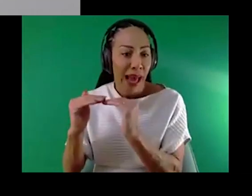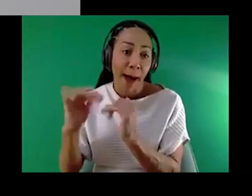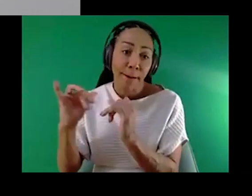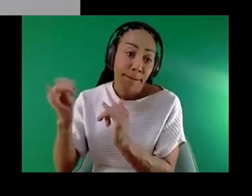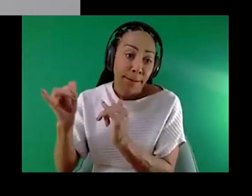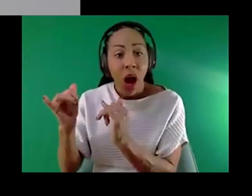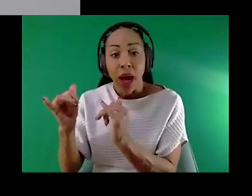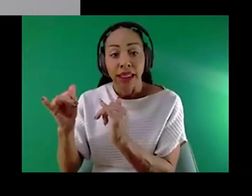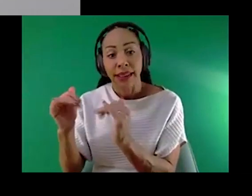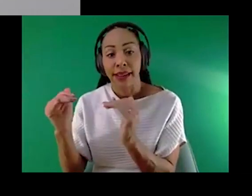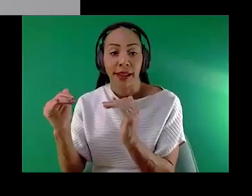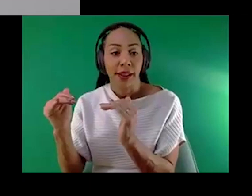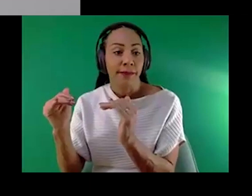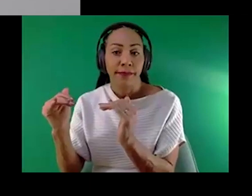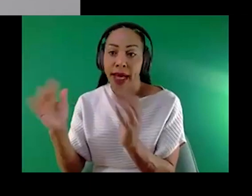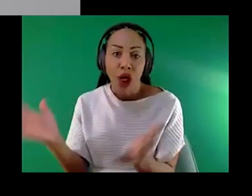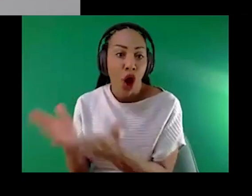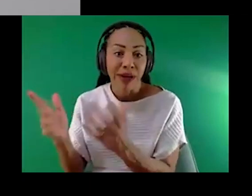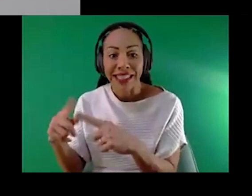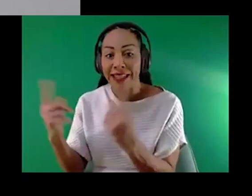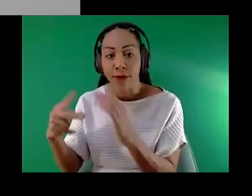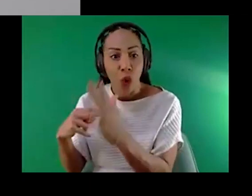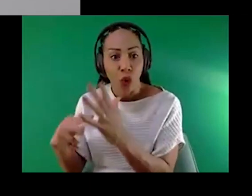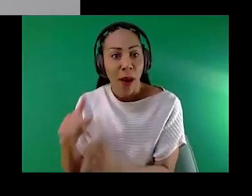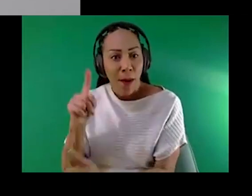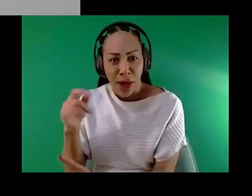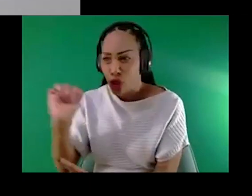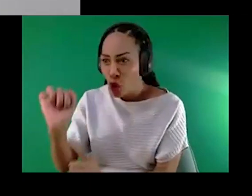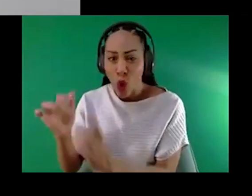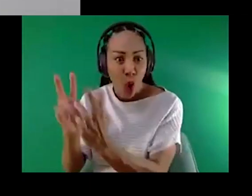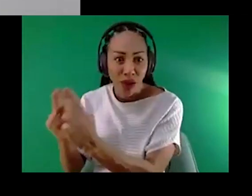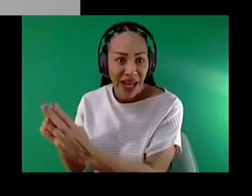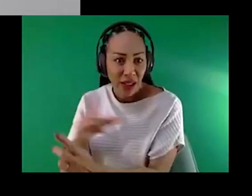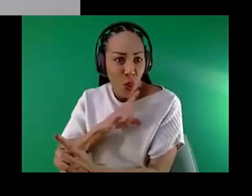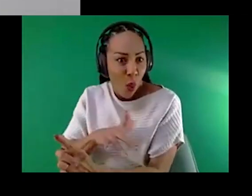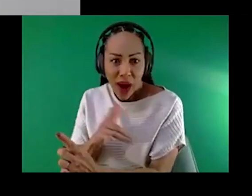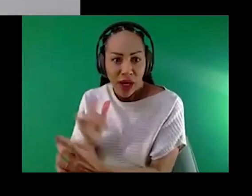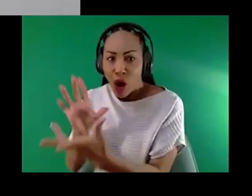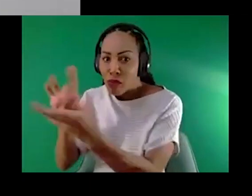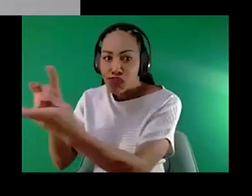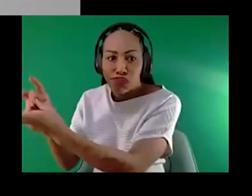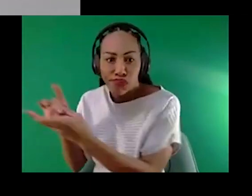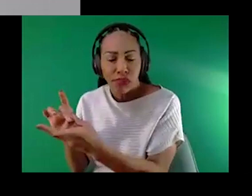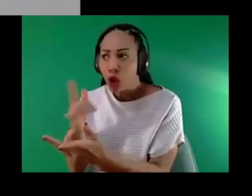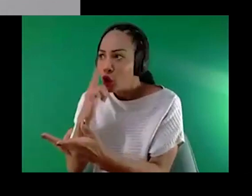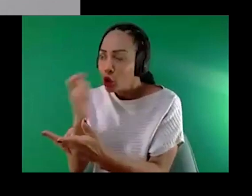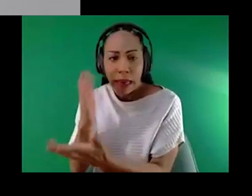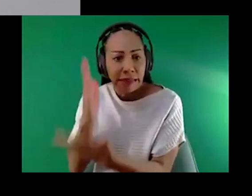in Italy already why not using them you can certainly participate and apply in in in your